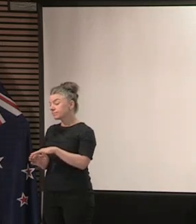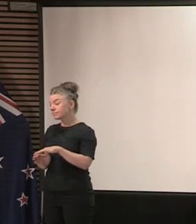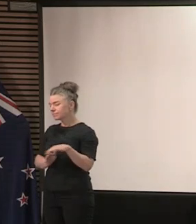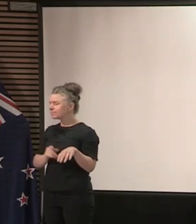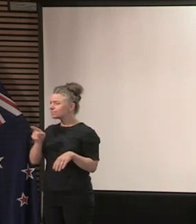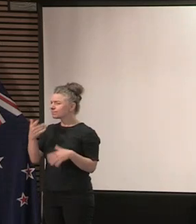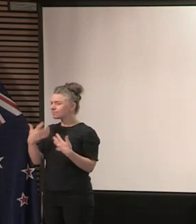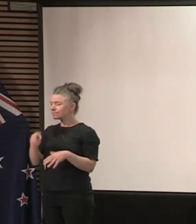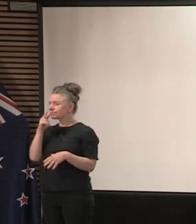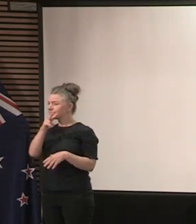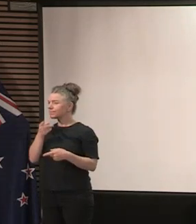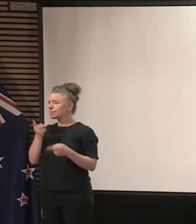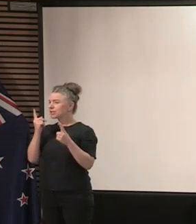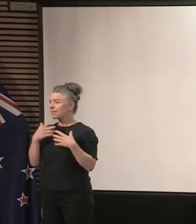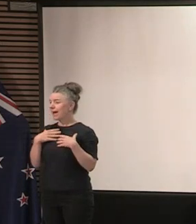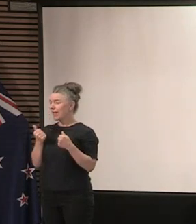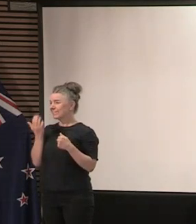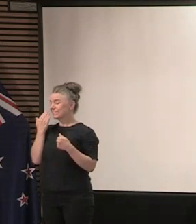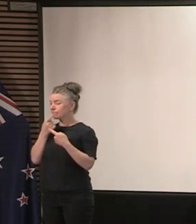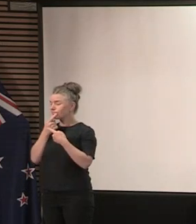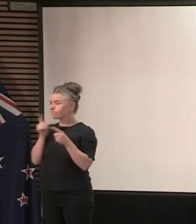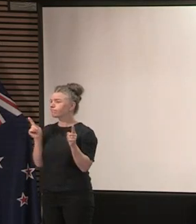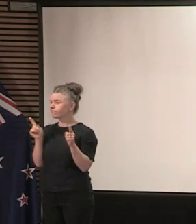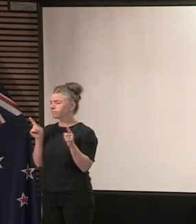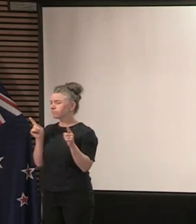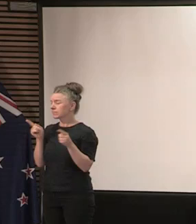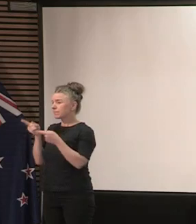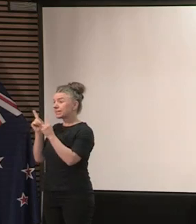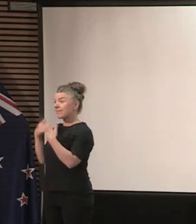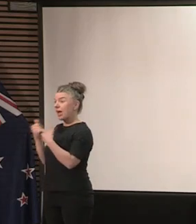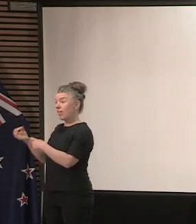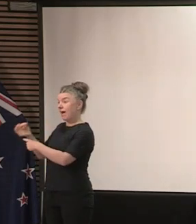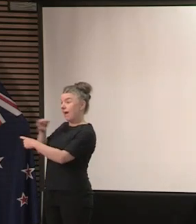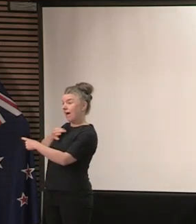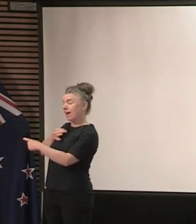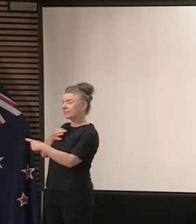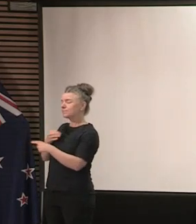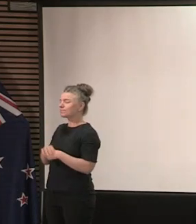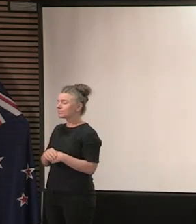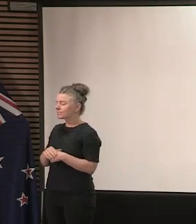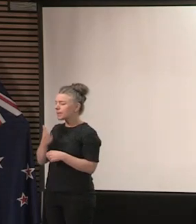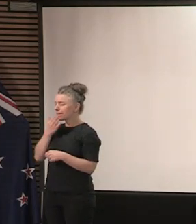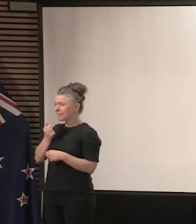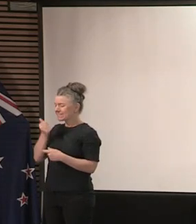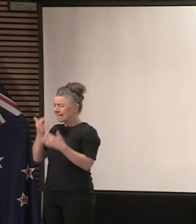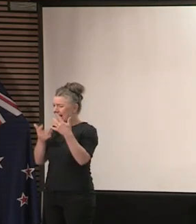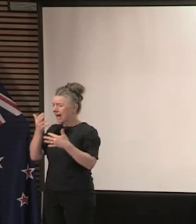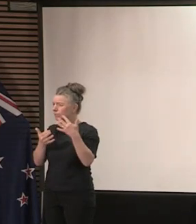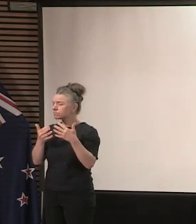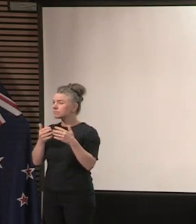necessary. And you will have seen the